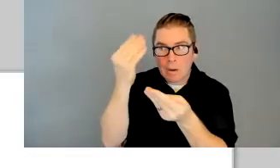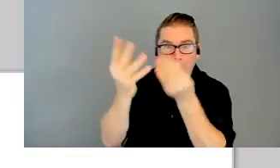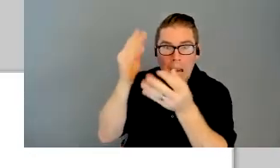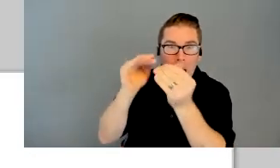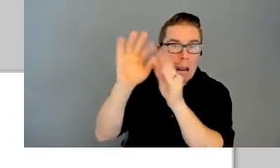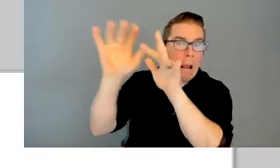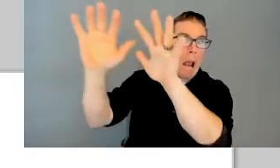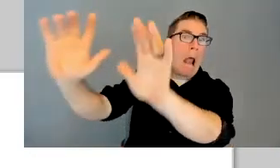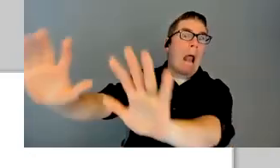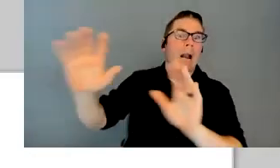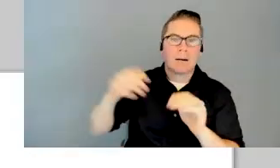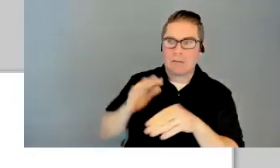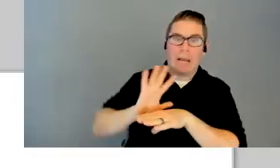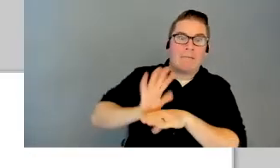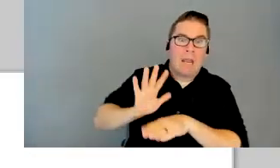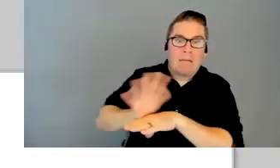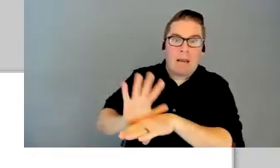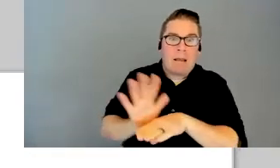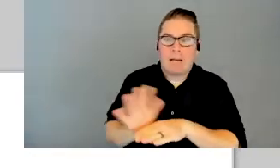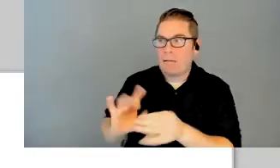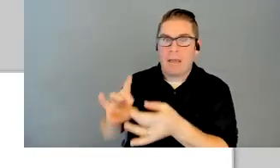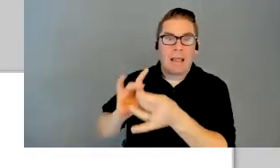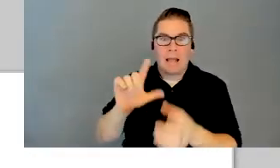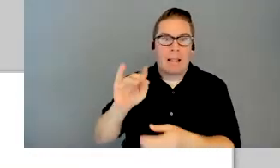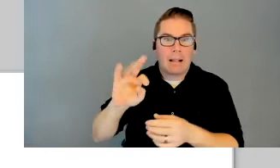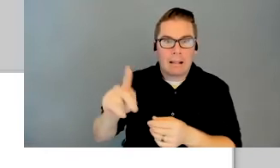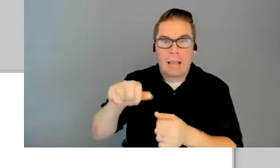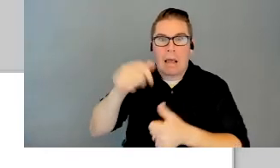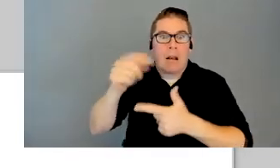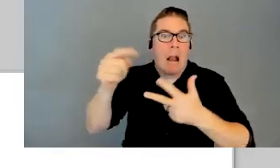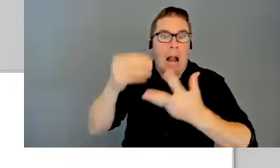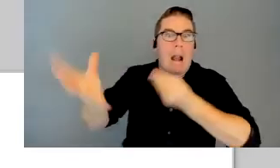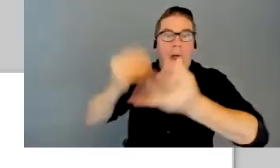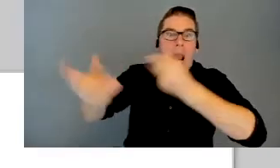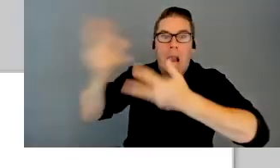We give them videos and links and everything in the world that they just like, Tell me what I need to do.